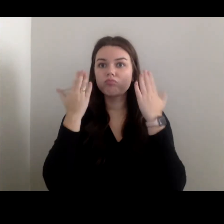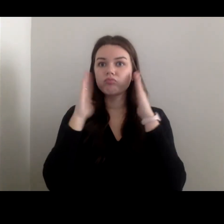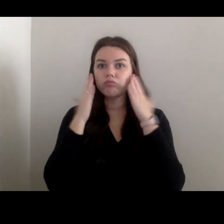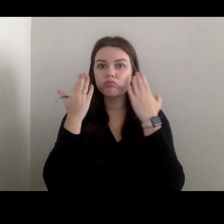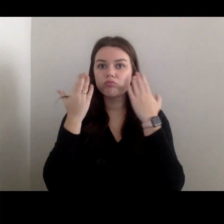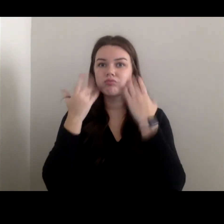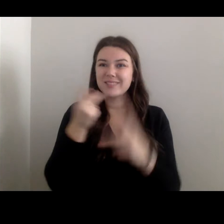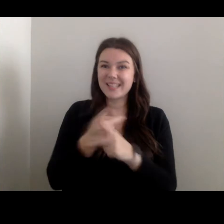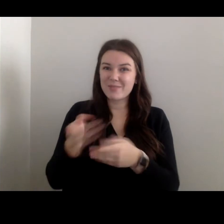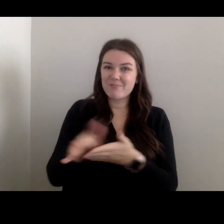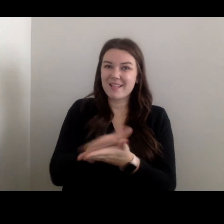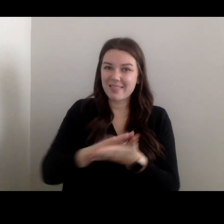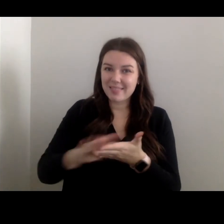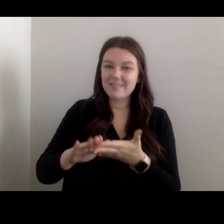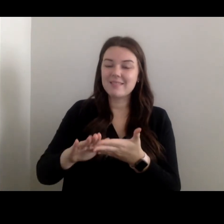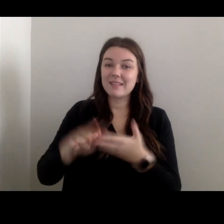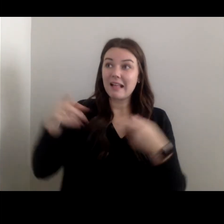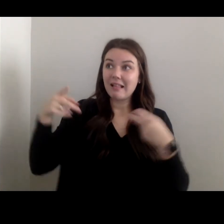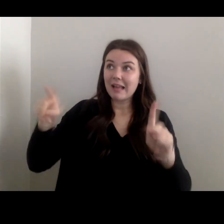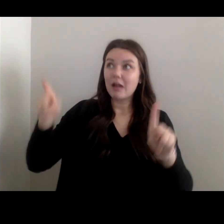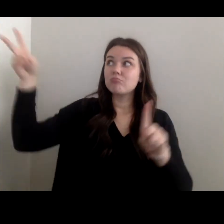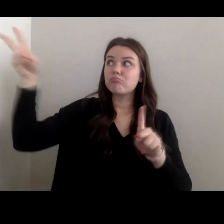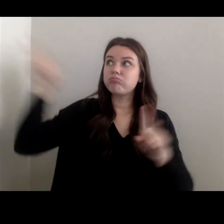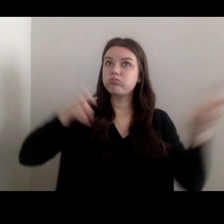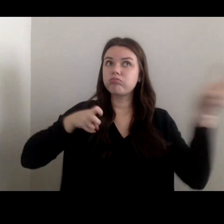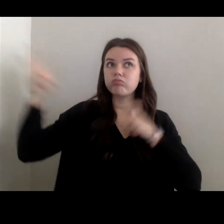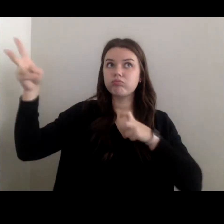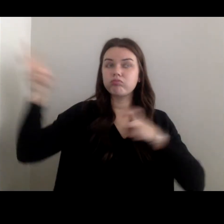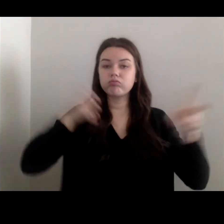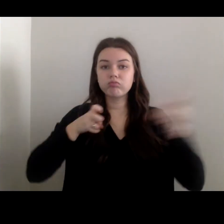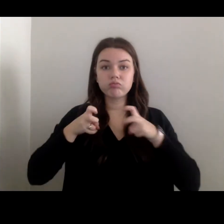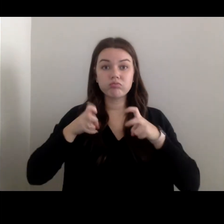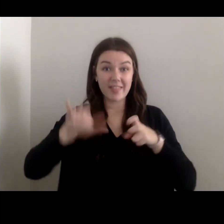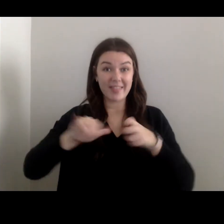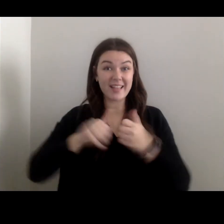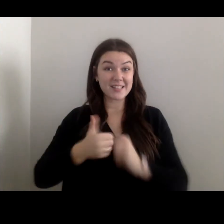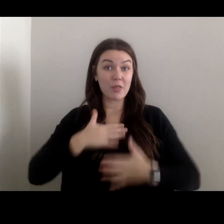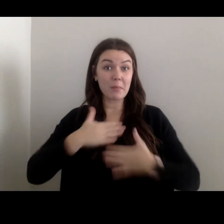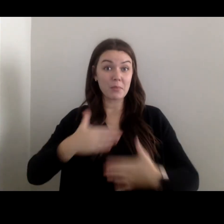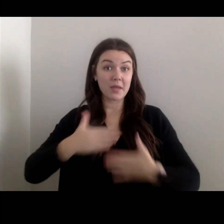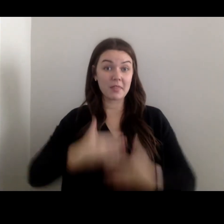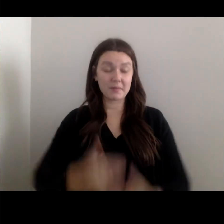to effectively pull oxygen from the water. And that's how they're able to breathe. That's a good question too.